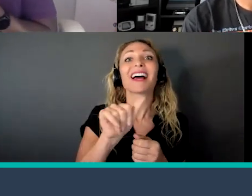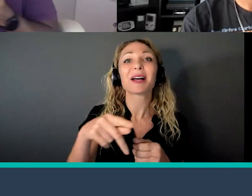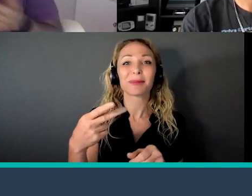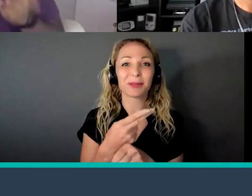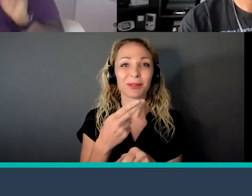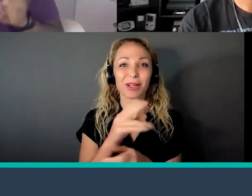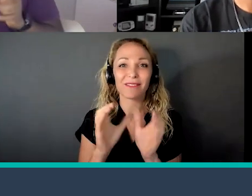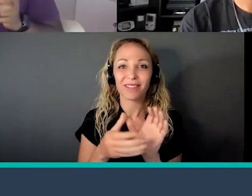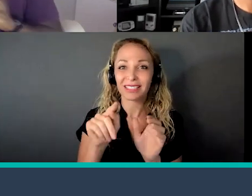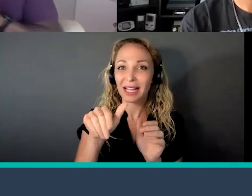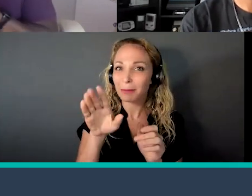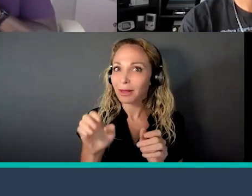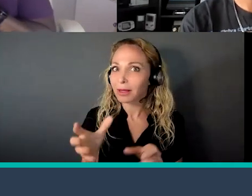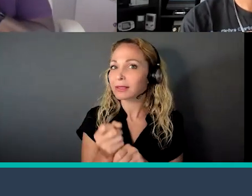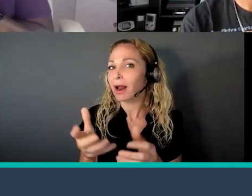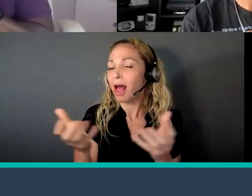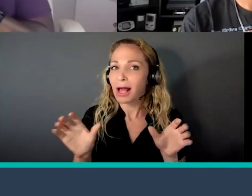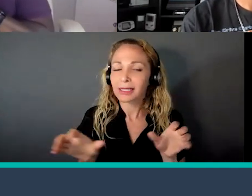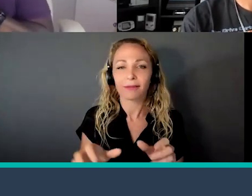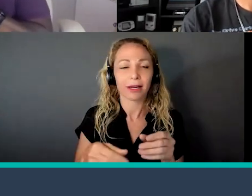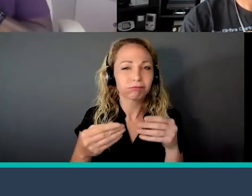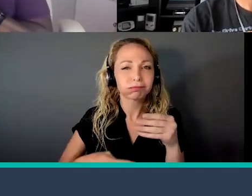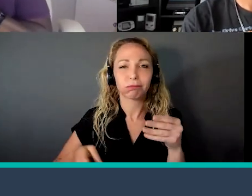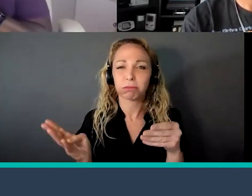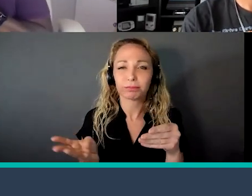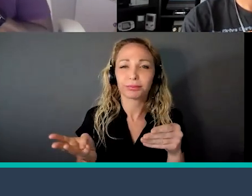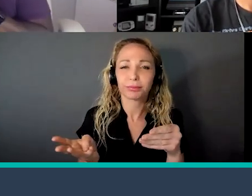DEFINITELY REQUIRES A LOT OF OPTIMIZATION AND INDEXES